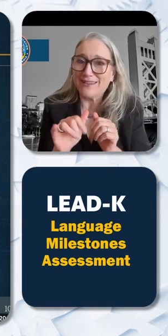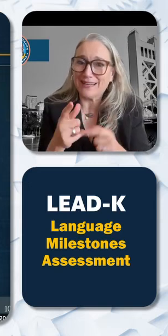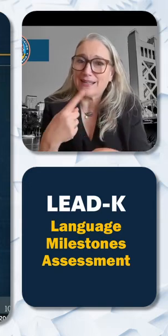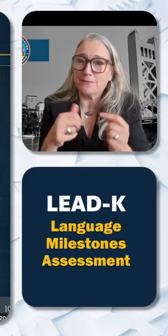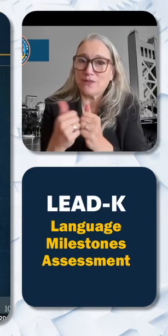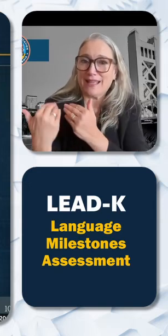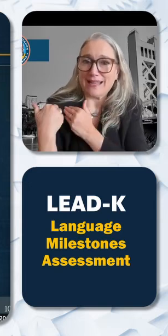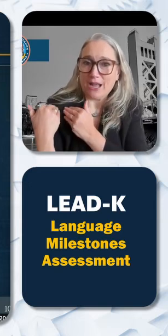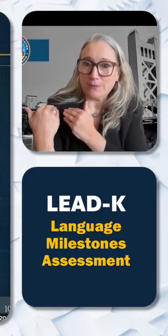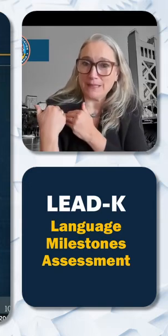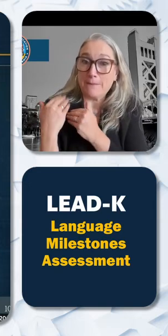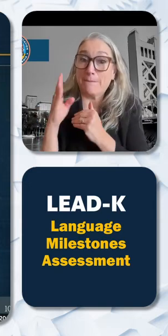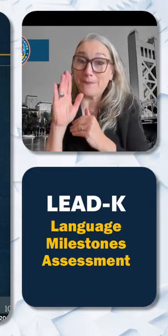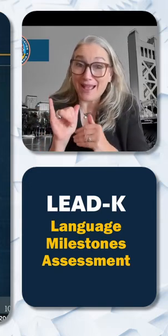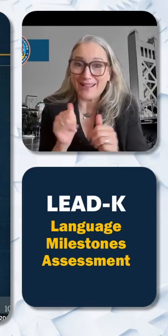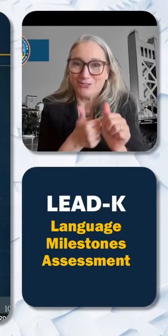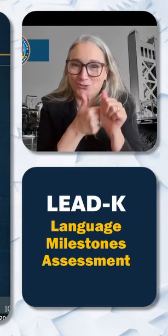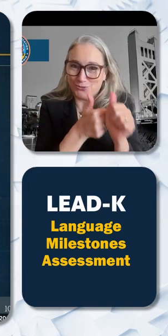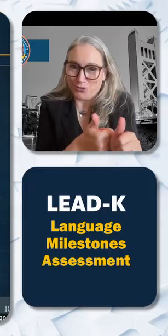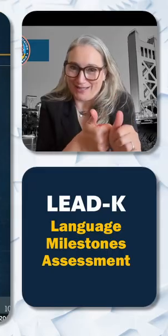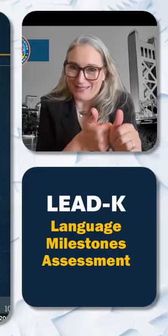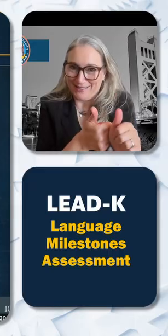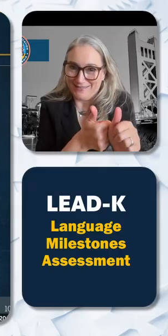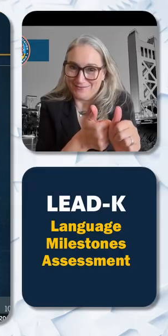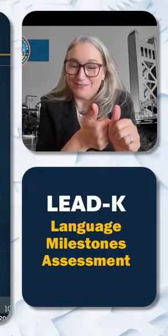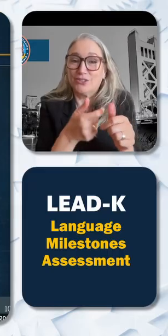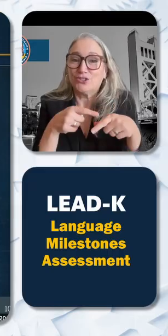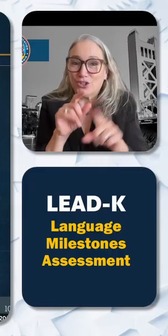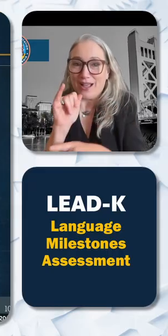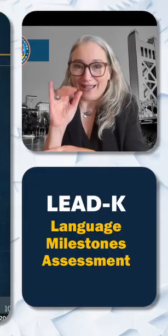so that they have a strong foundation of language. Now, how does this happen?